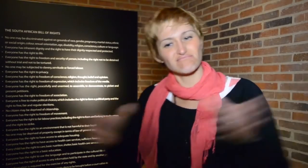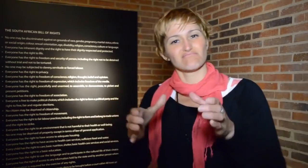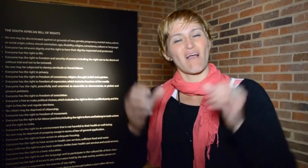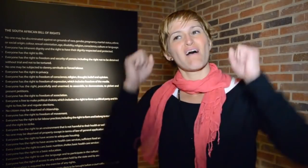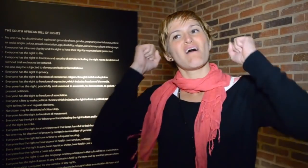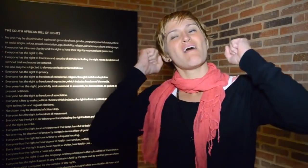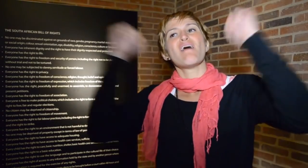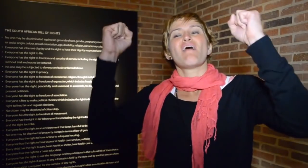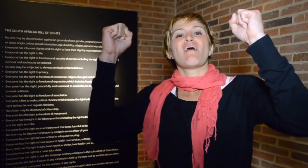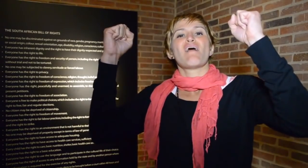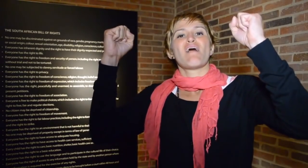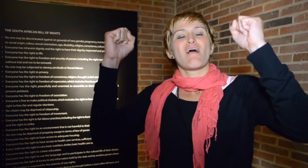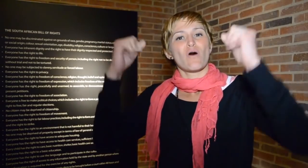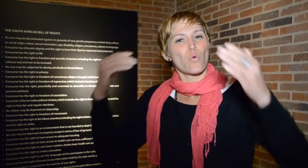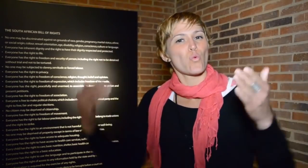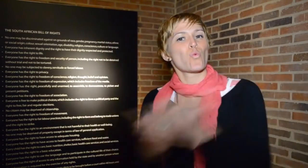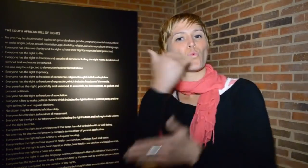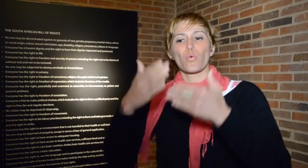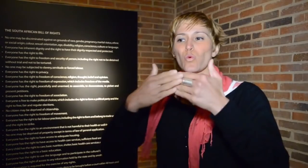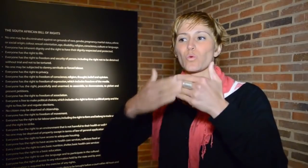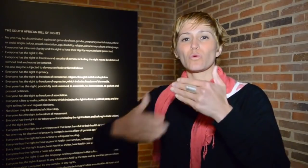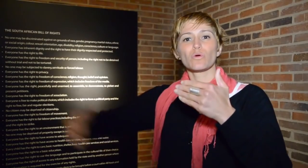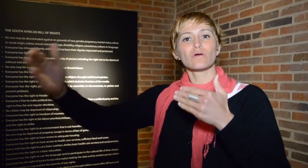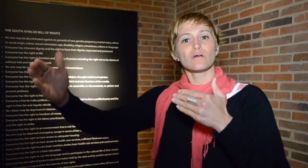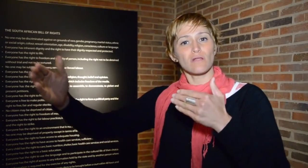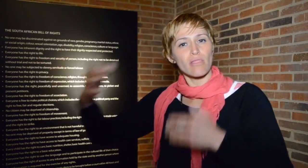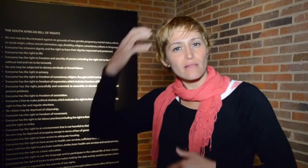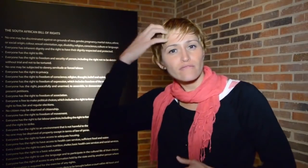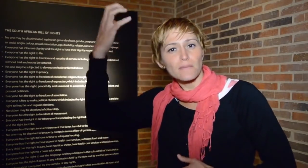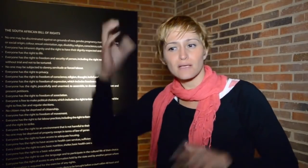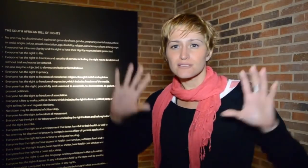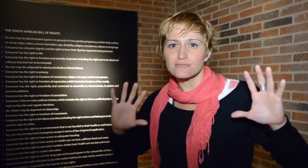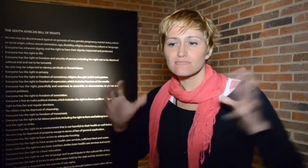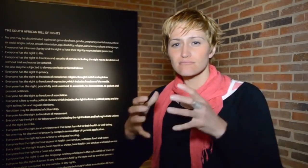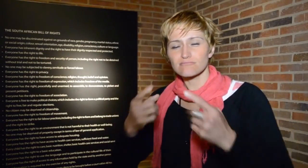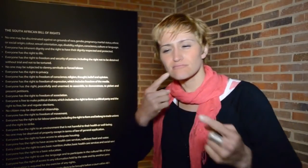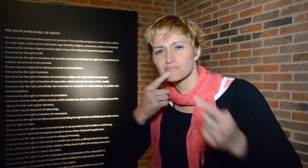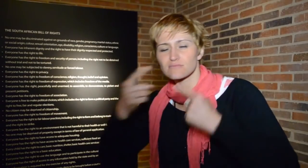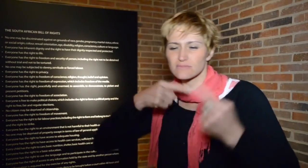cancellation of apartheid, bringing freedom and a new